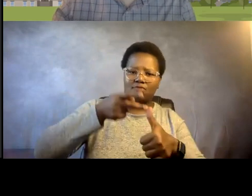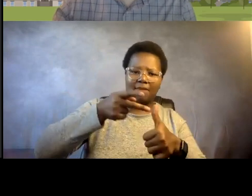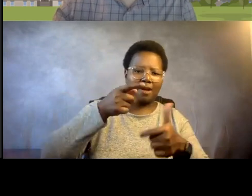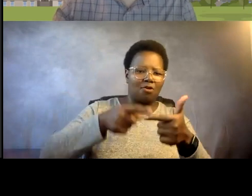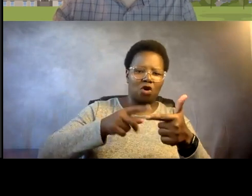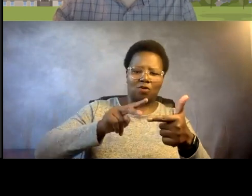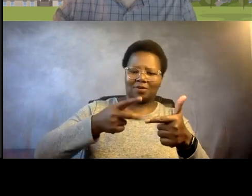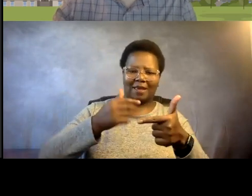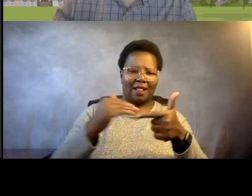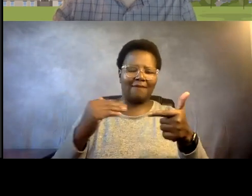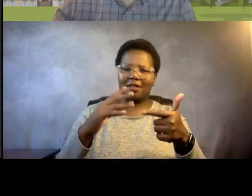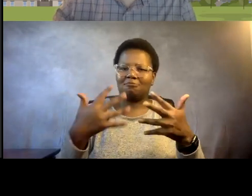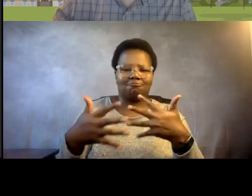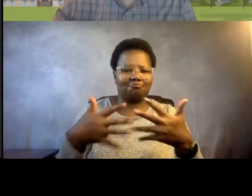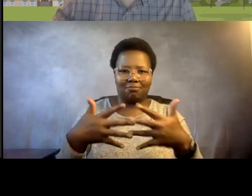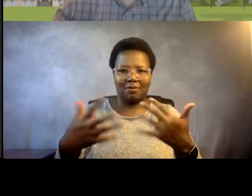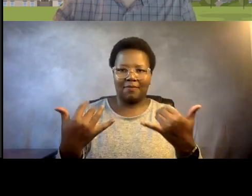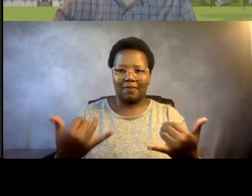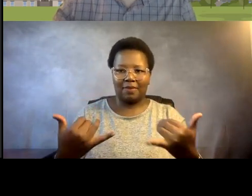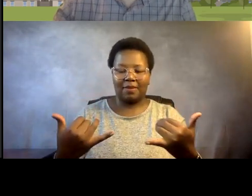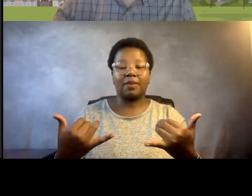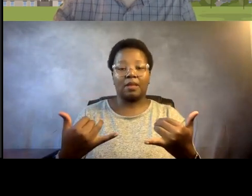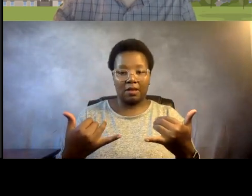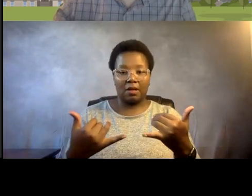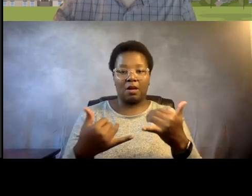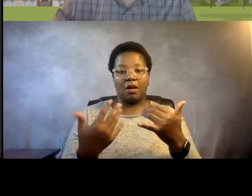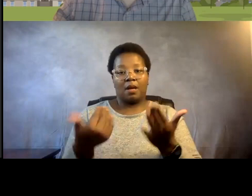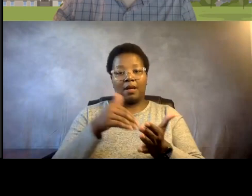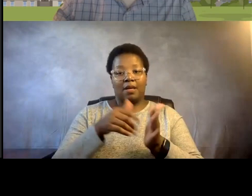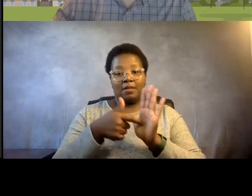Our Evaluation Guide that we've shared in text does go into depth in those keyboard